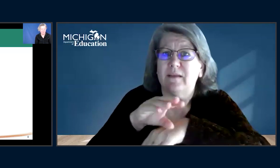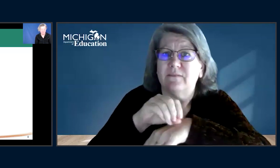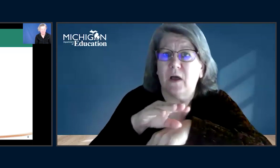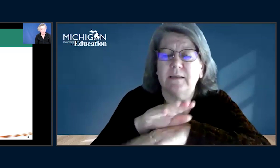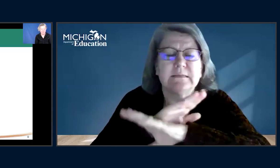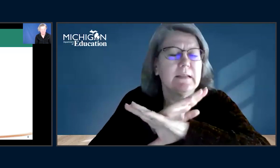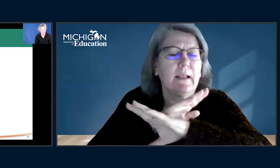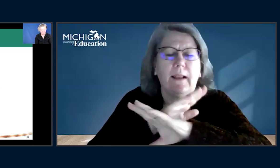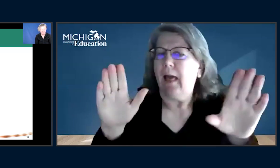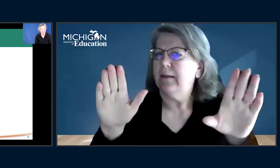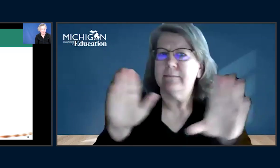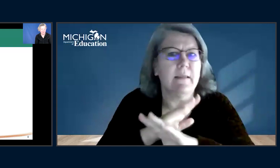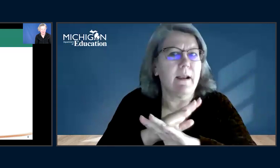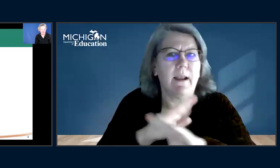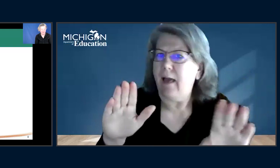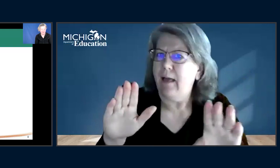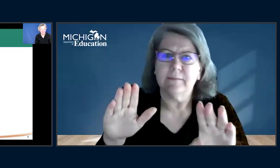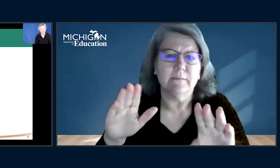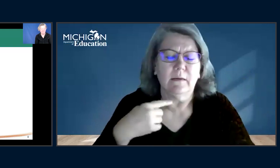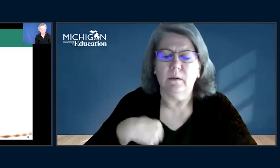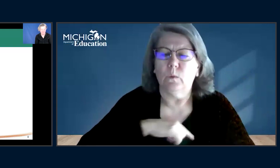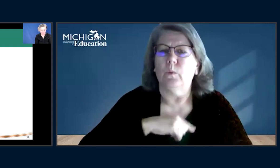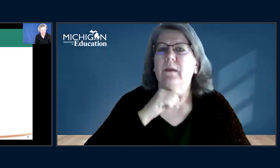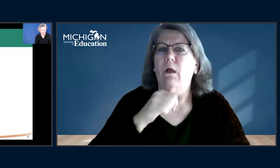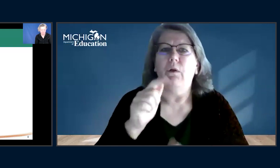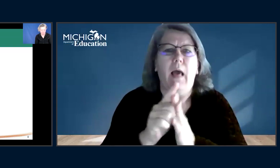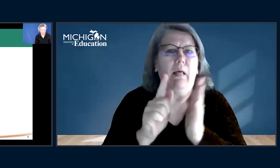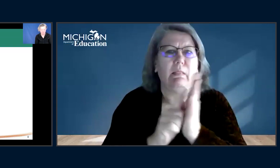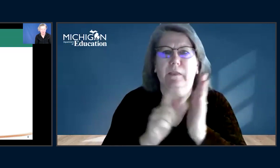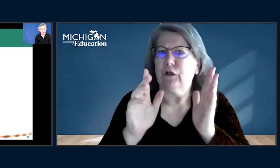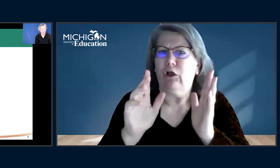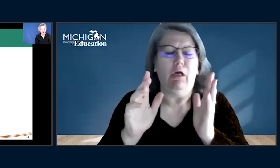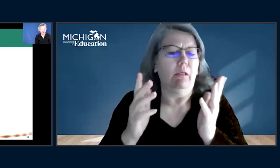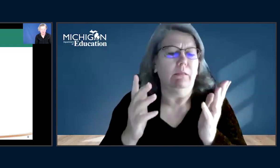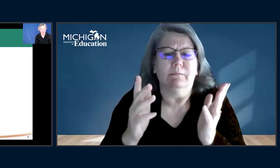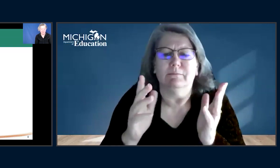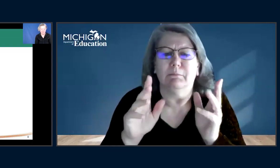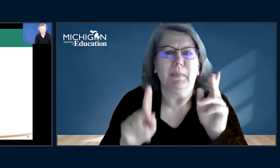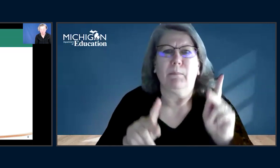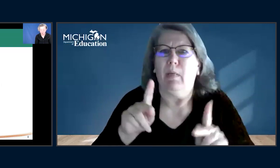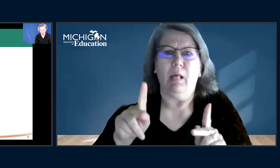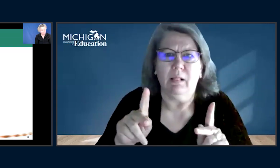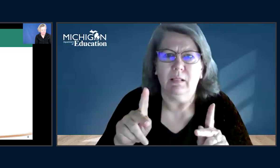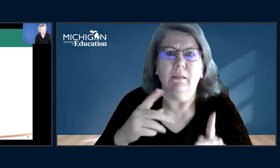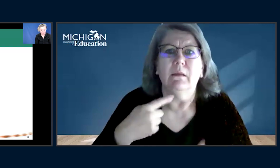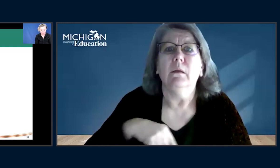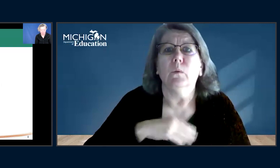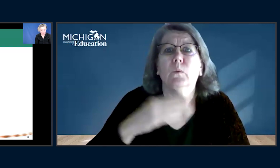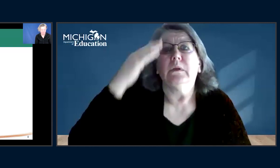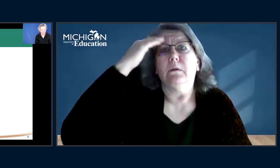We provide technical assistance but not any kind of advice. Okay? We are not a legal-- you know, we're not